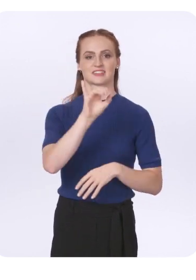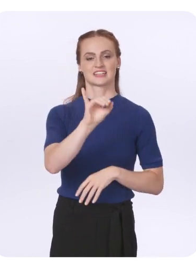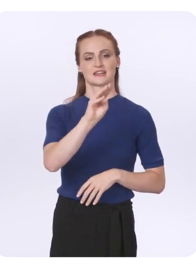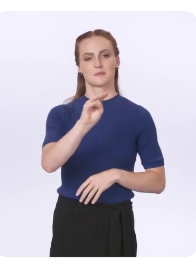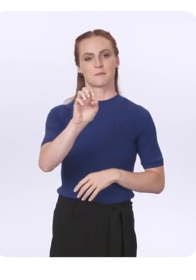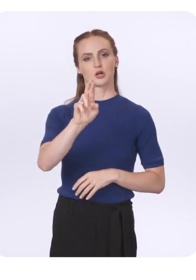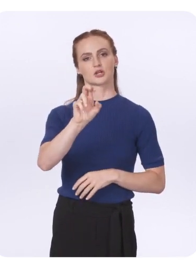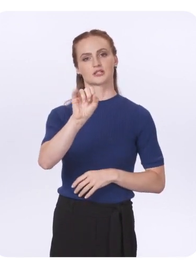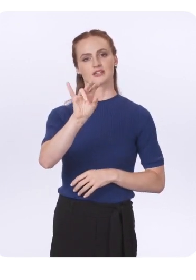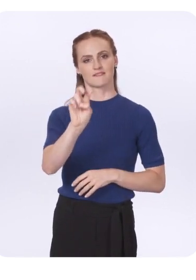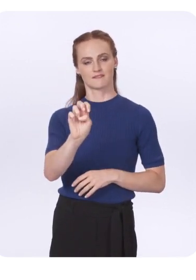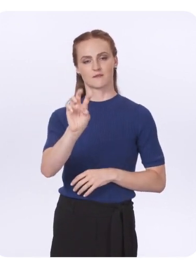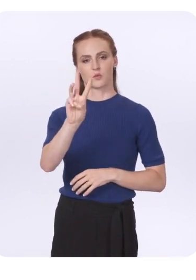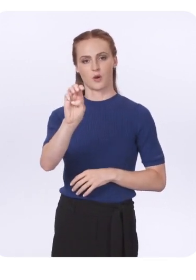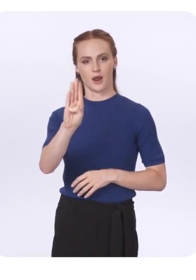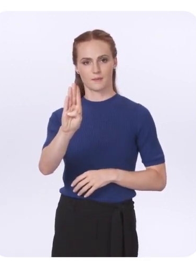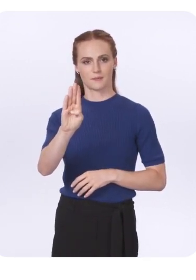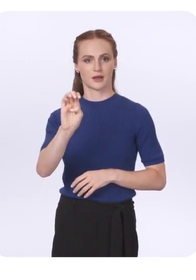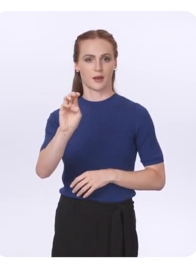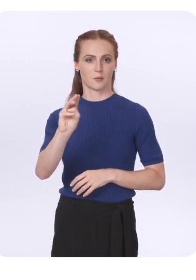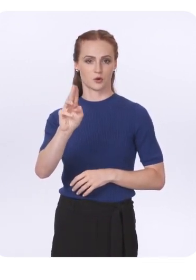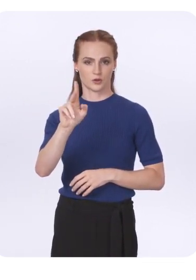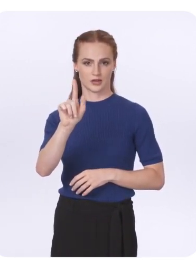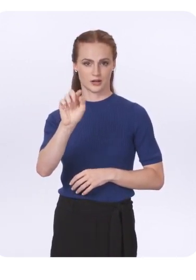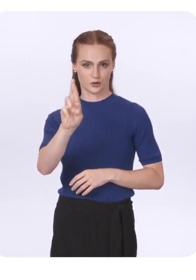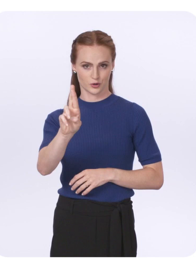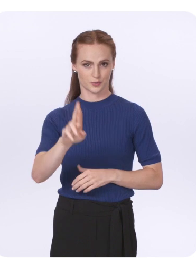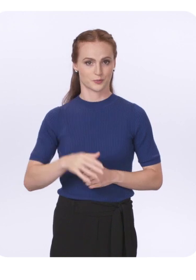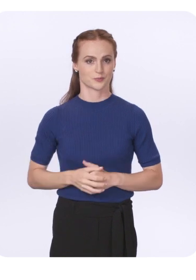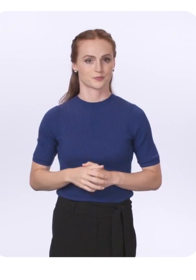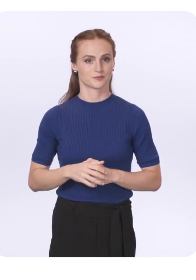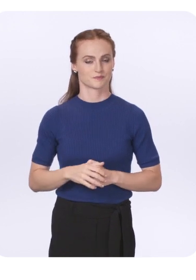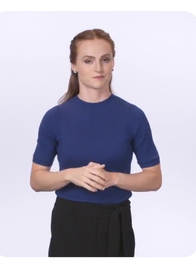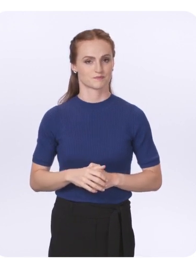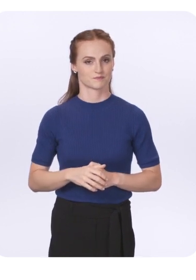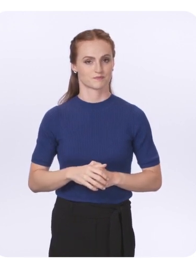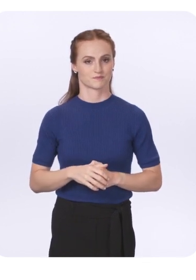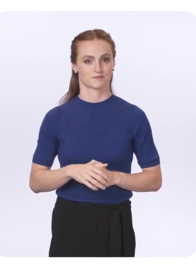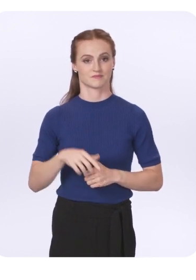This revolutionary tool empowers WebXR developers to simulate and troubleshoot